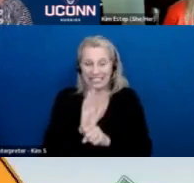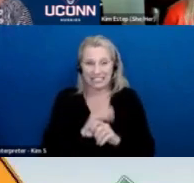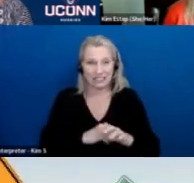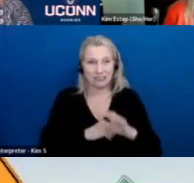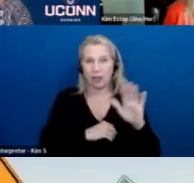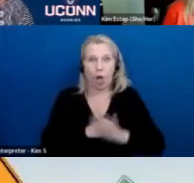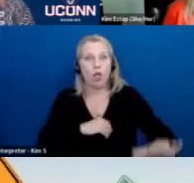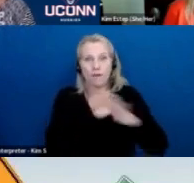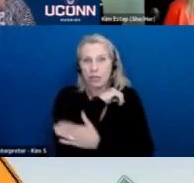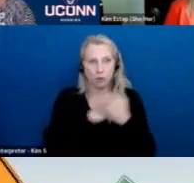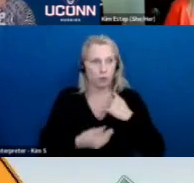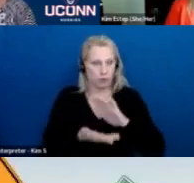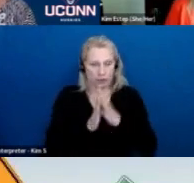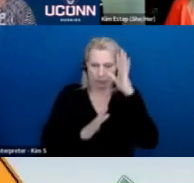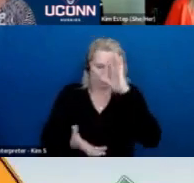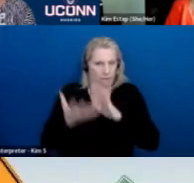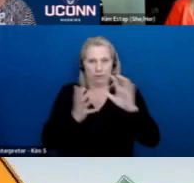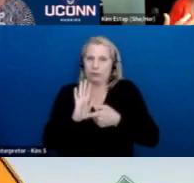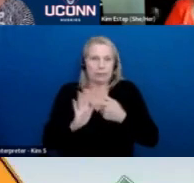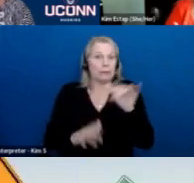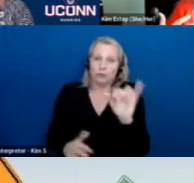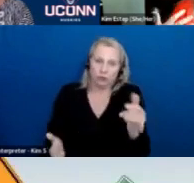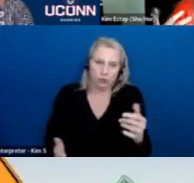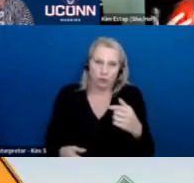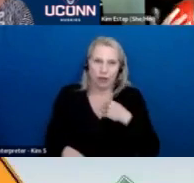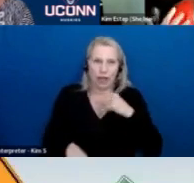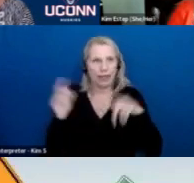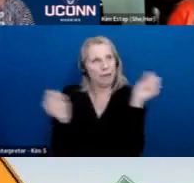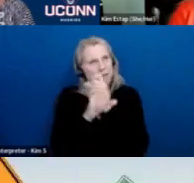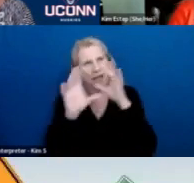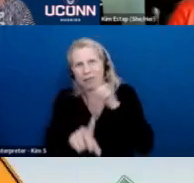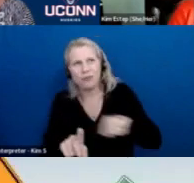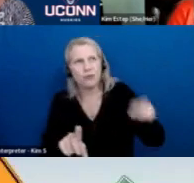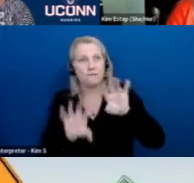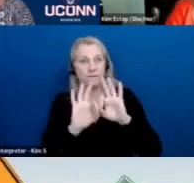confused. So I can't imagine being, you know, a family in, in